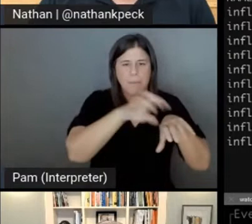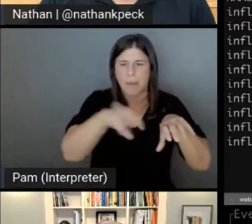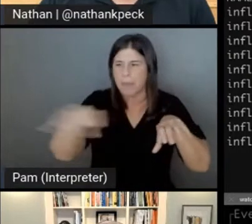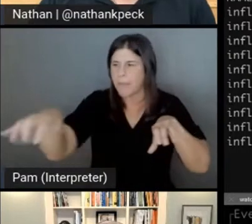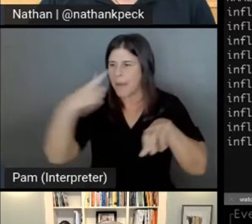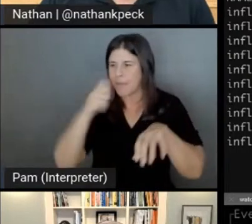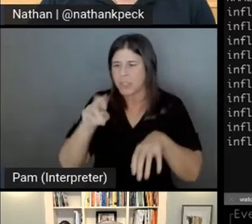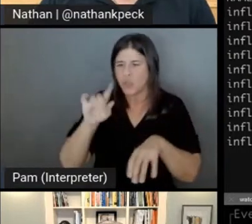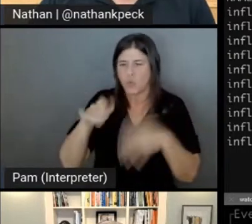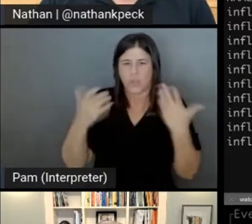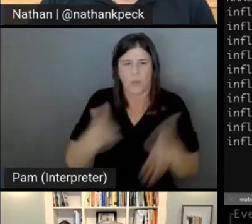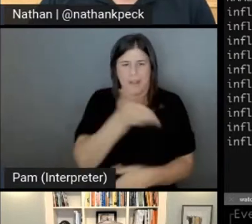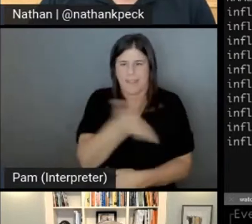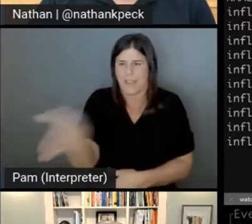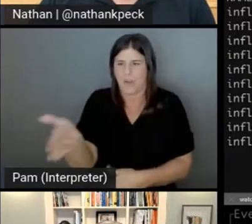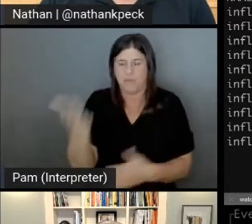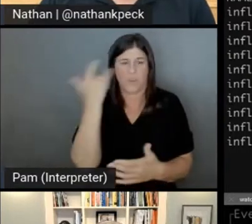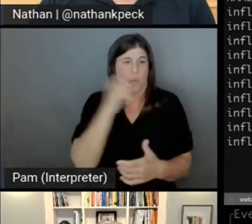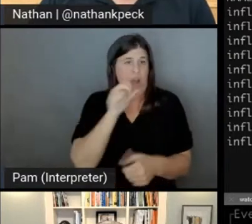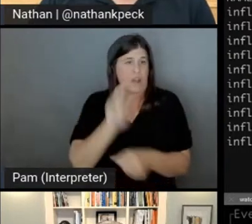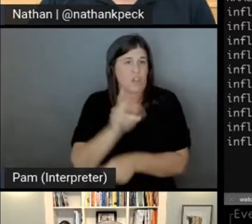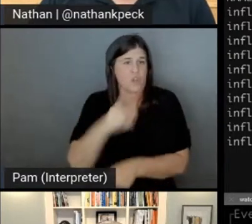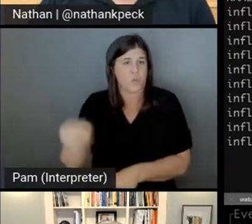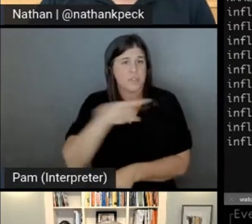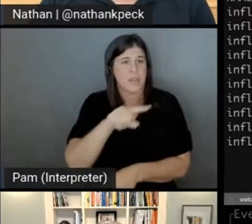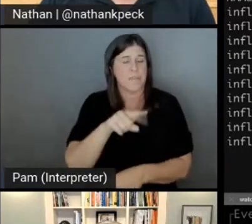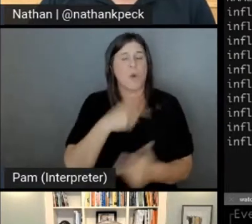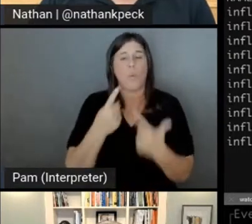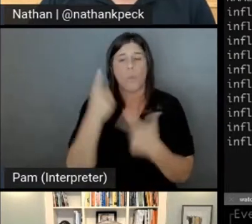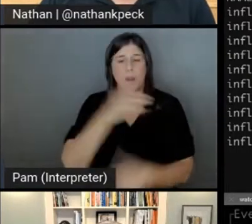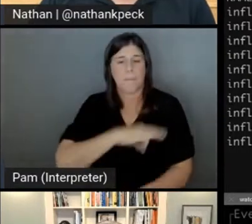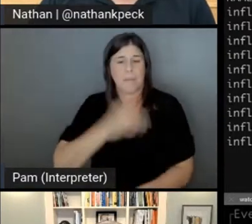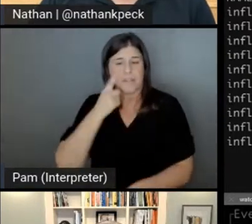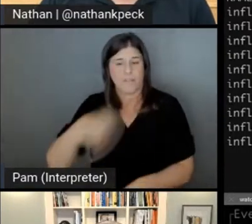So you might as well use them. And one of the benefits of that is that you can avoid